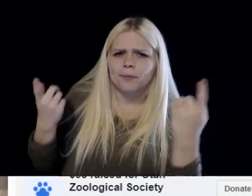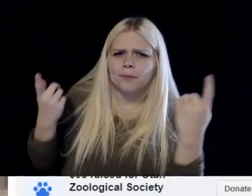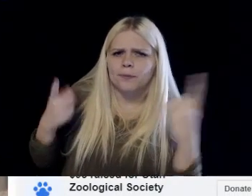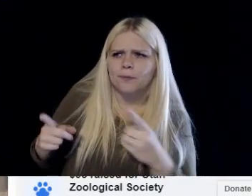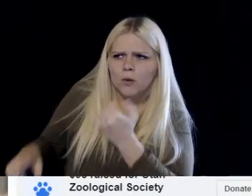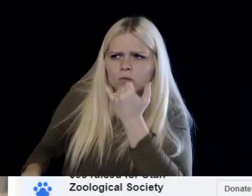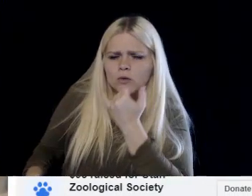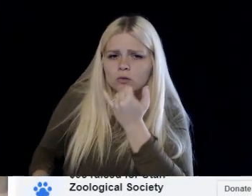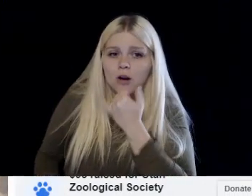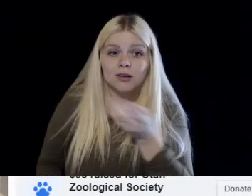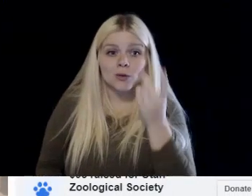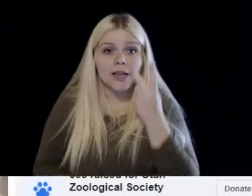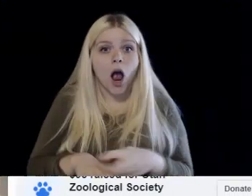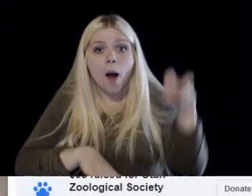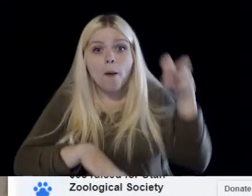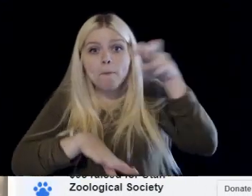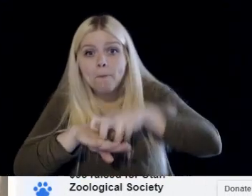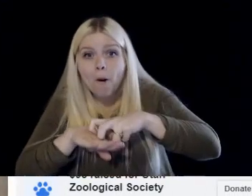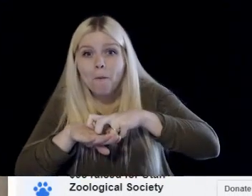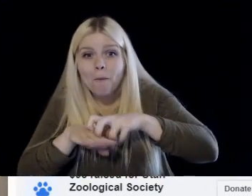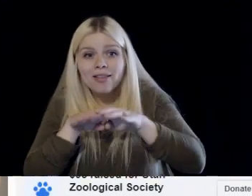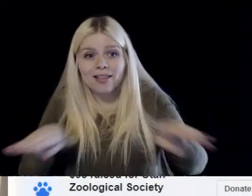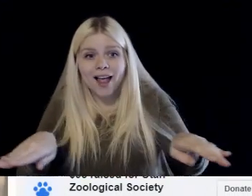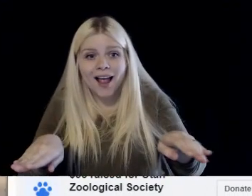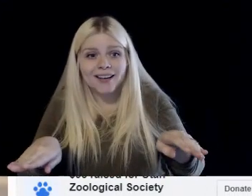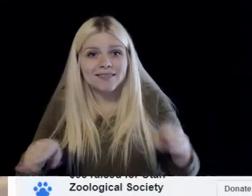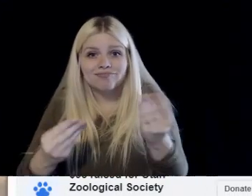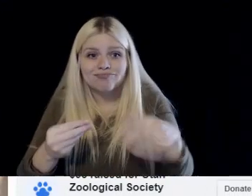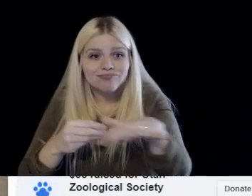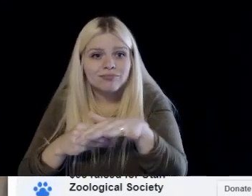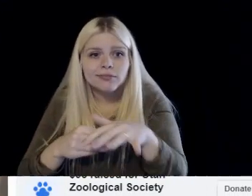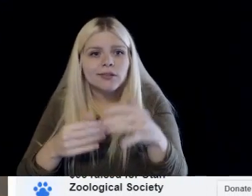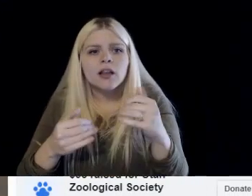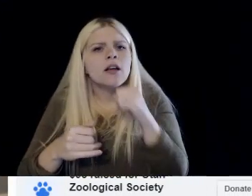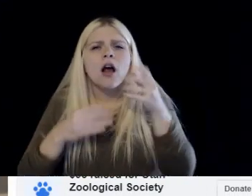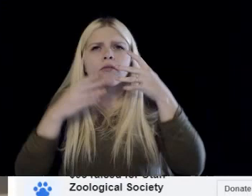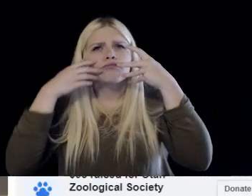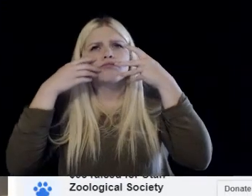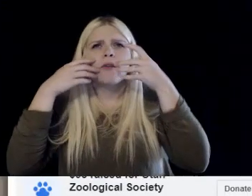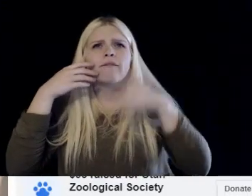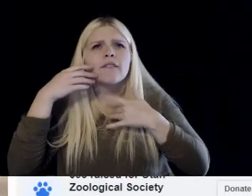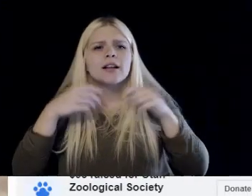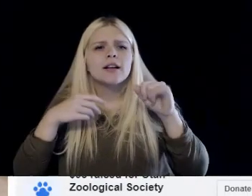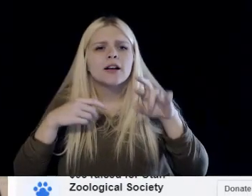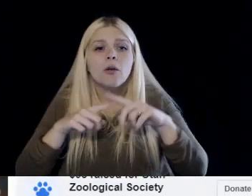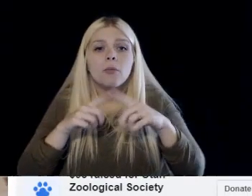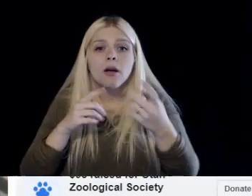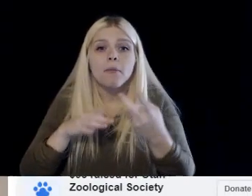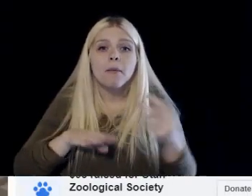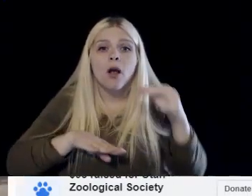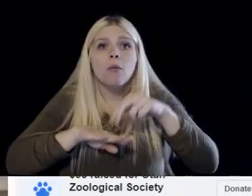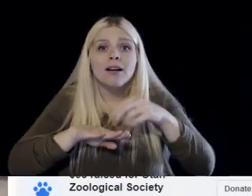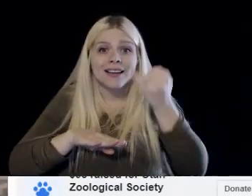hopped out on land, he's obviously not using them to feel through the air- but it's instinct- so he hops out and pointed them forward. Because it is very